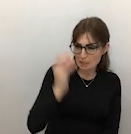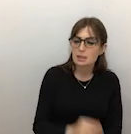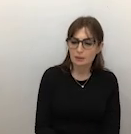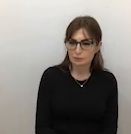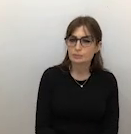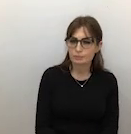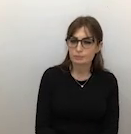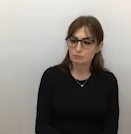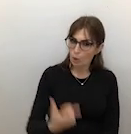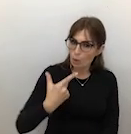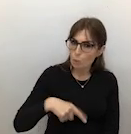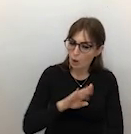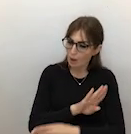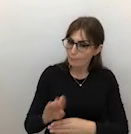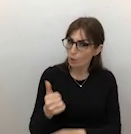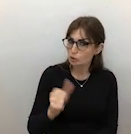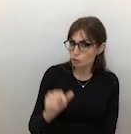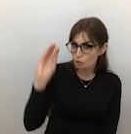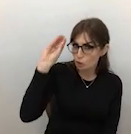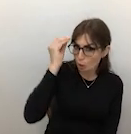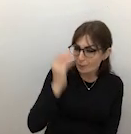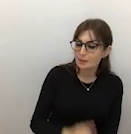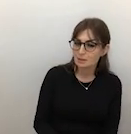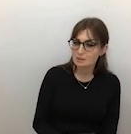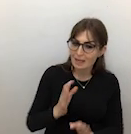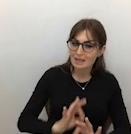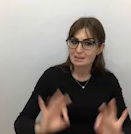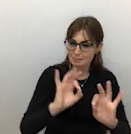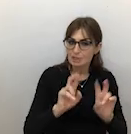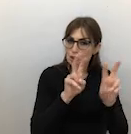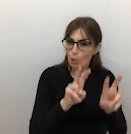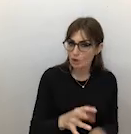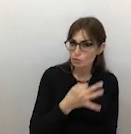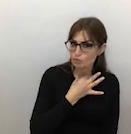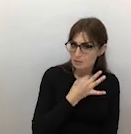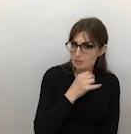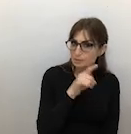First, we'll discuss why boards use committees, in particular the Audit and Risk Committee.